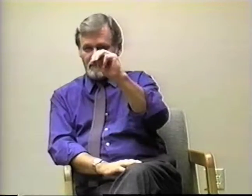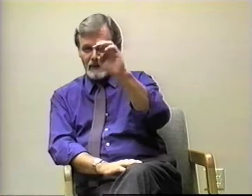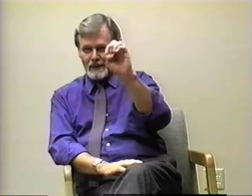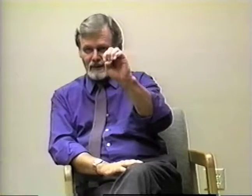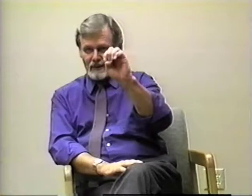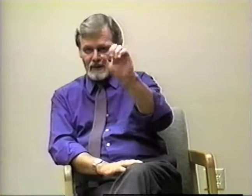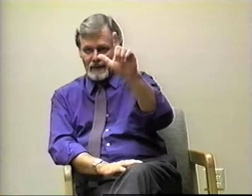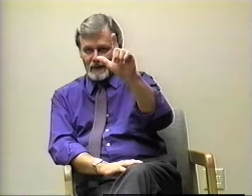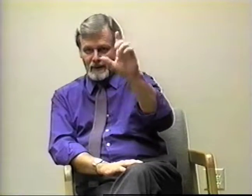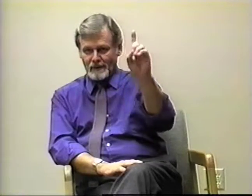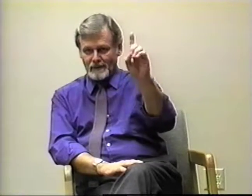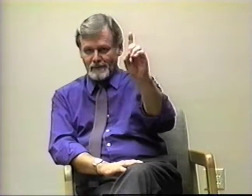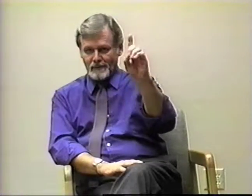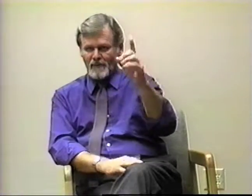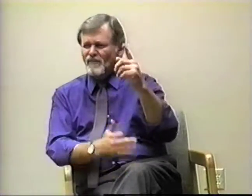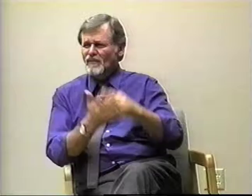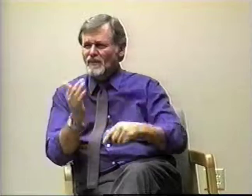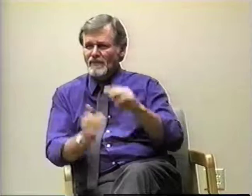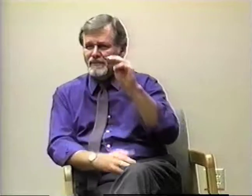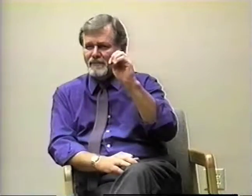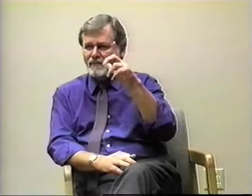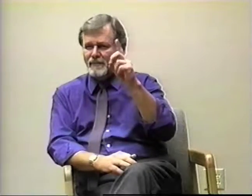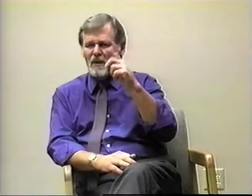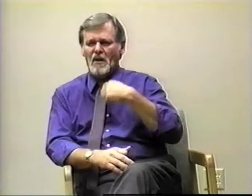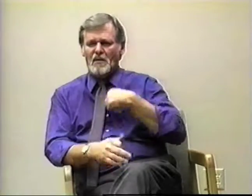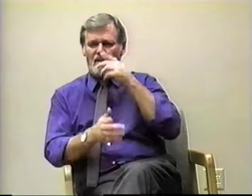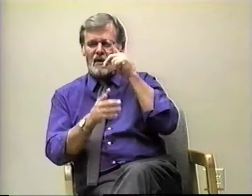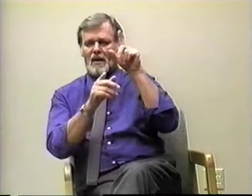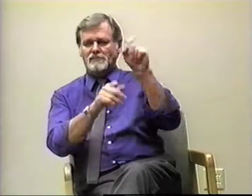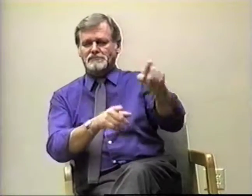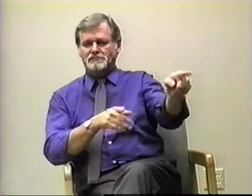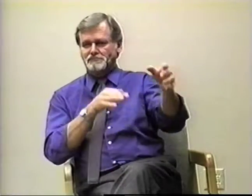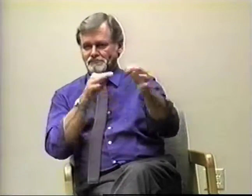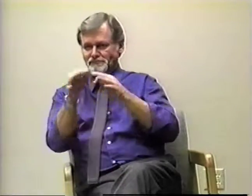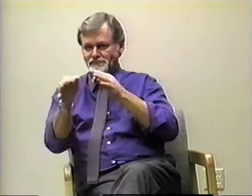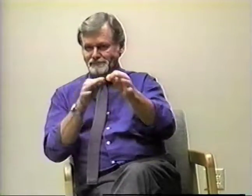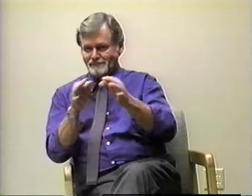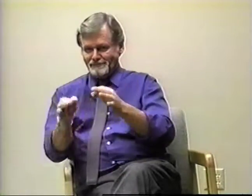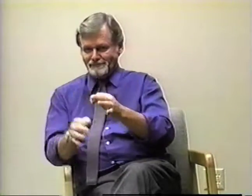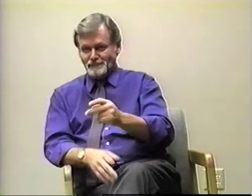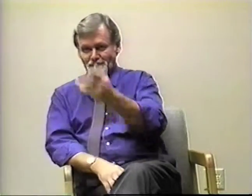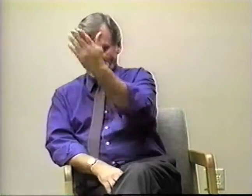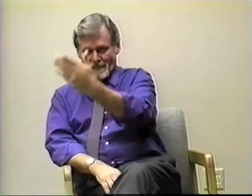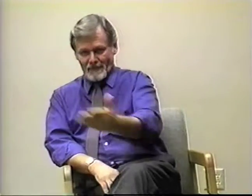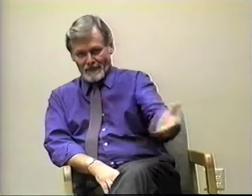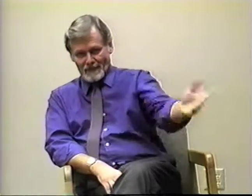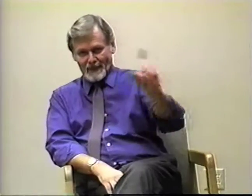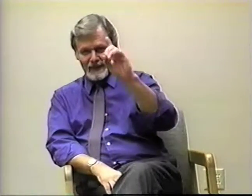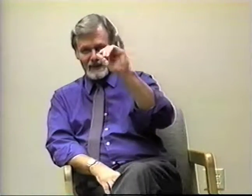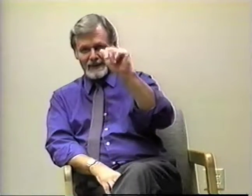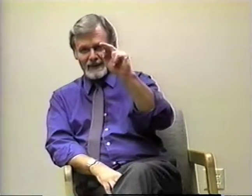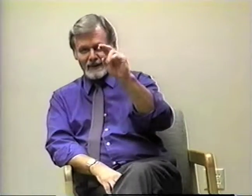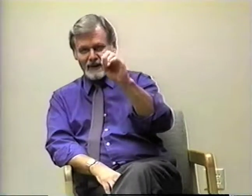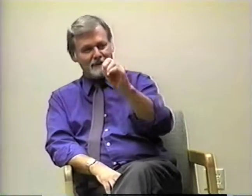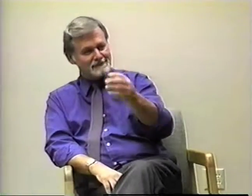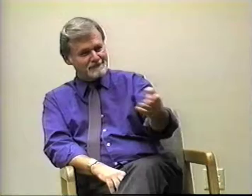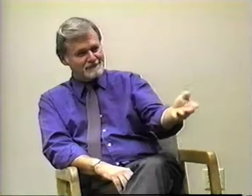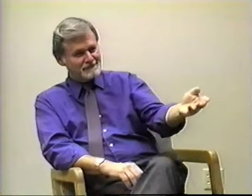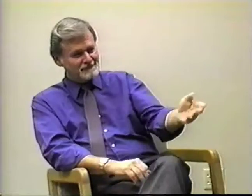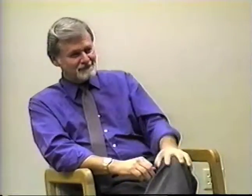Diane is the current director of MELD [Minnesota Early Learning Design]. I'll be asking her a few questions about that program.